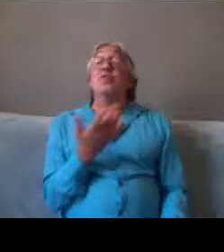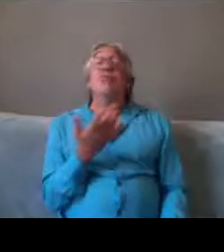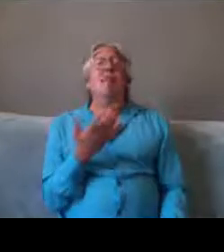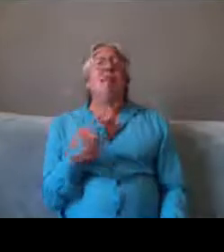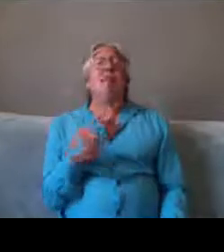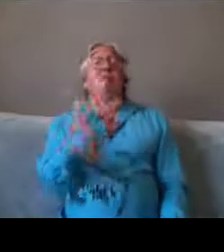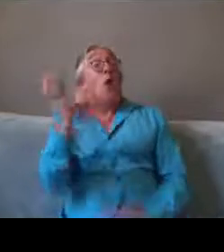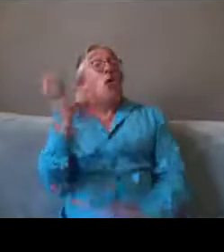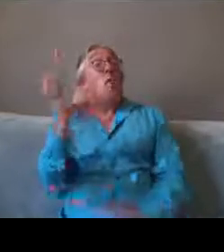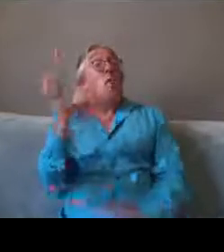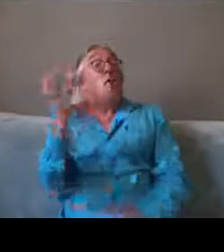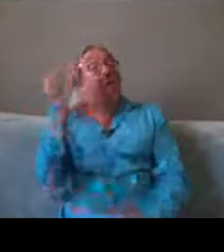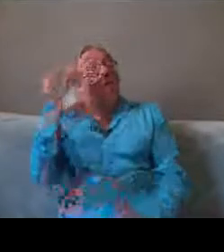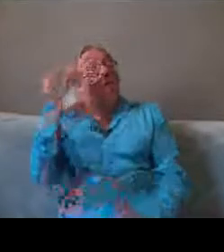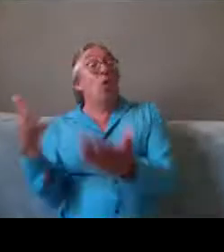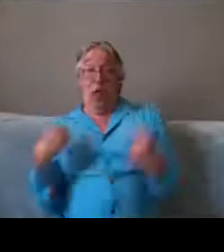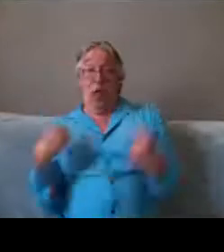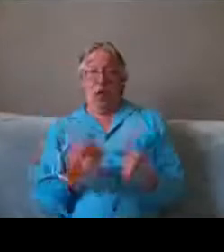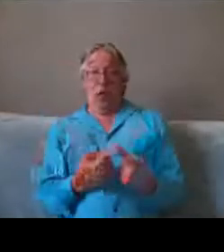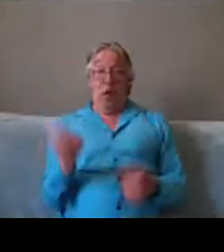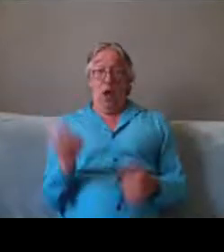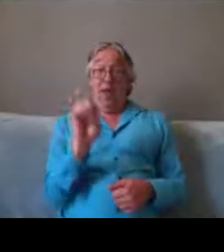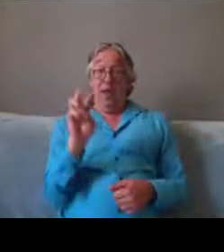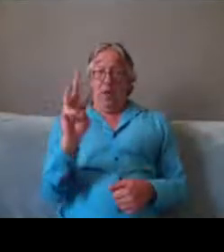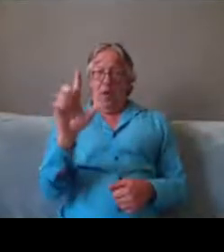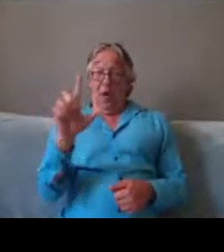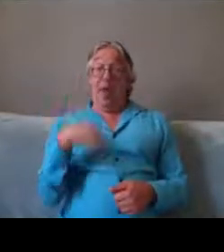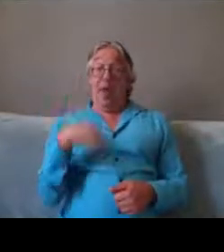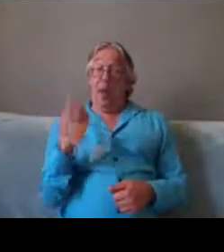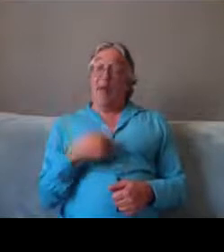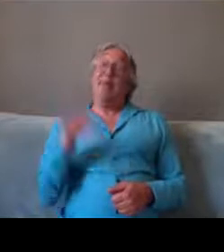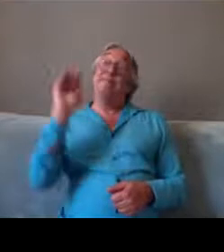Now moving onto the future. We wanted to give you